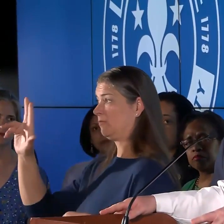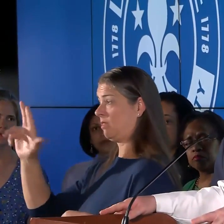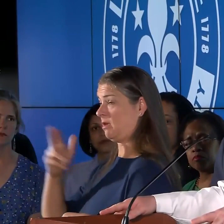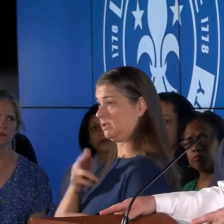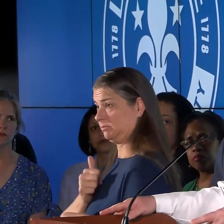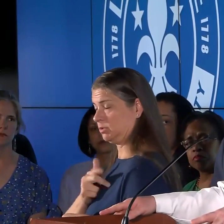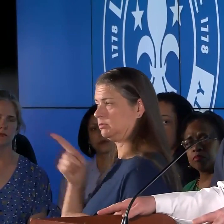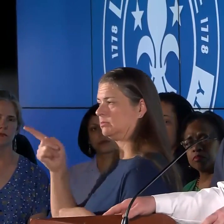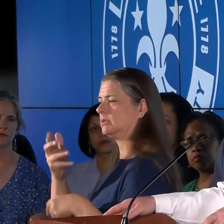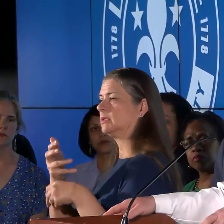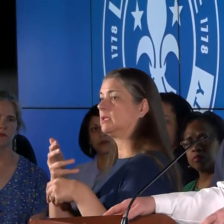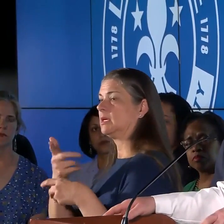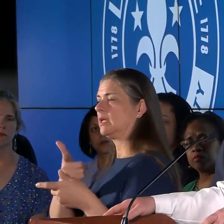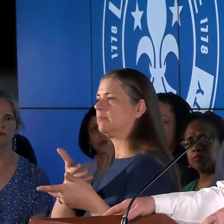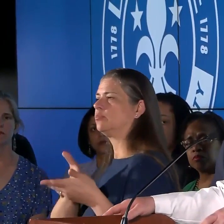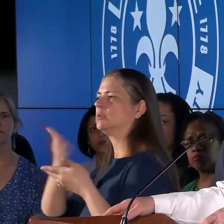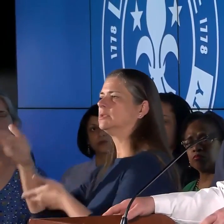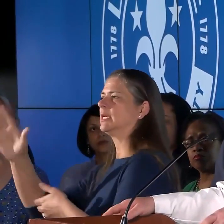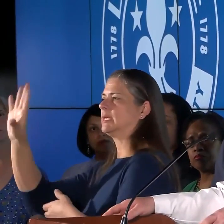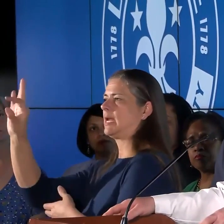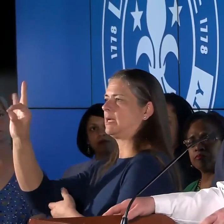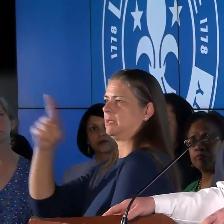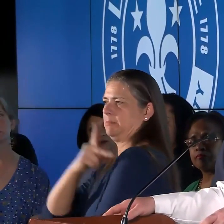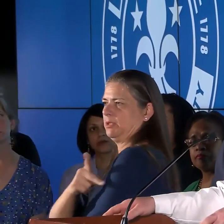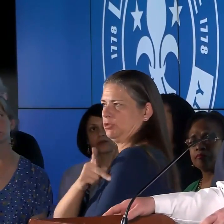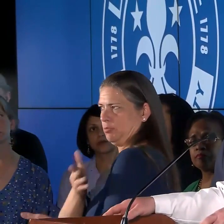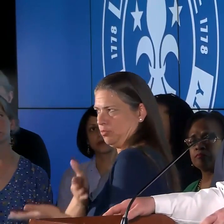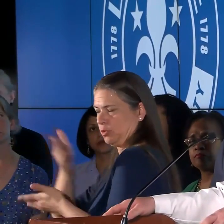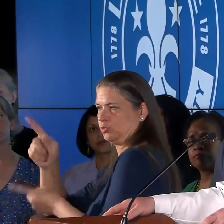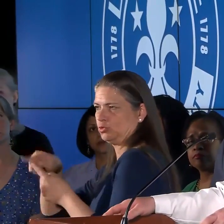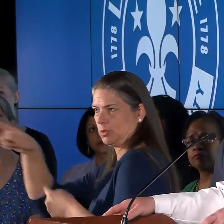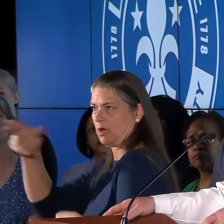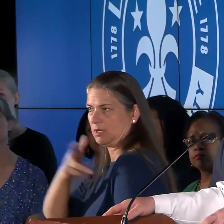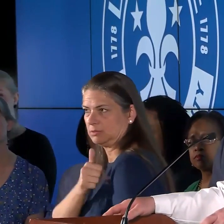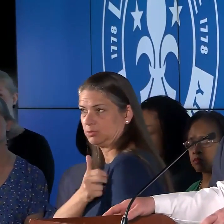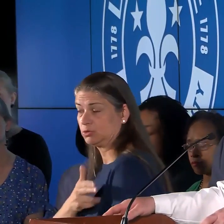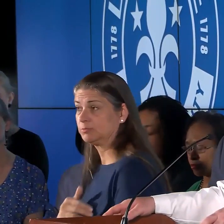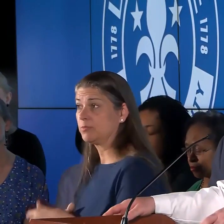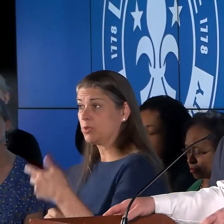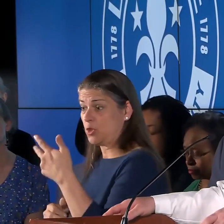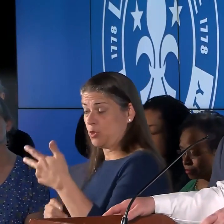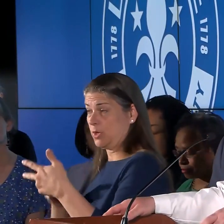received nine patients, three of which are currently in critical condition.